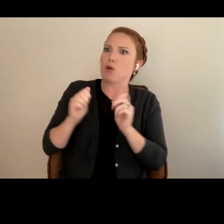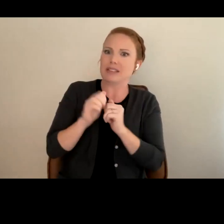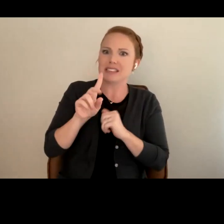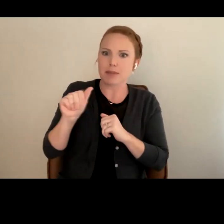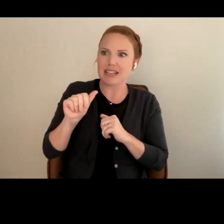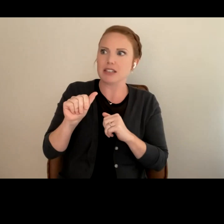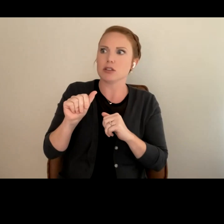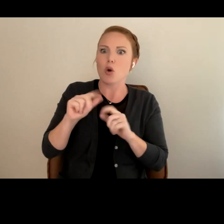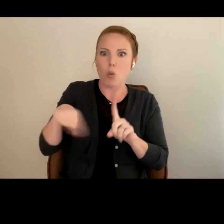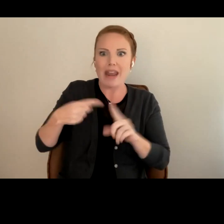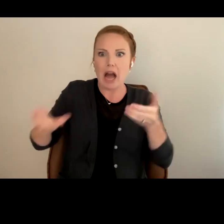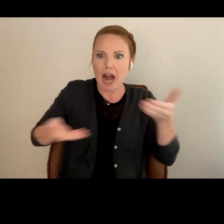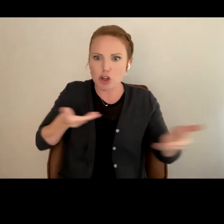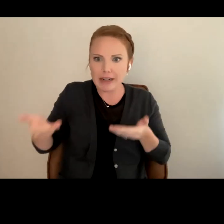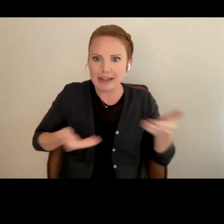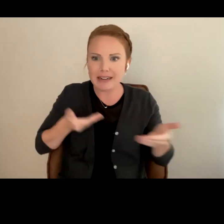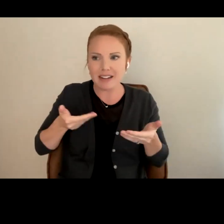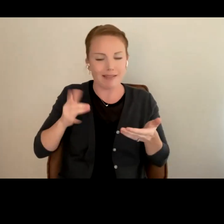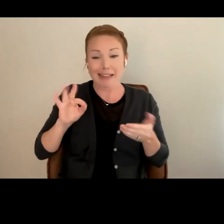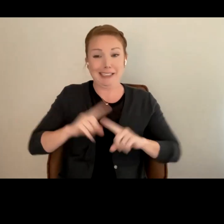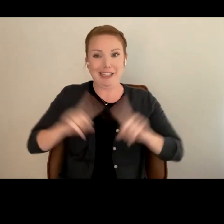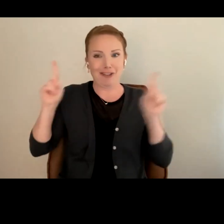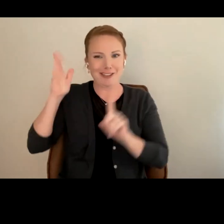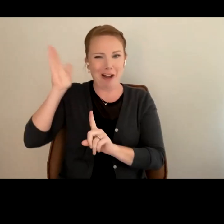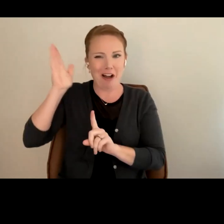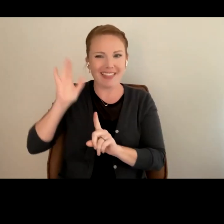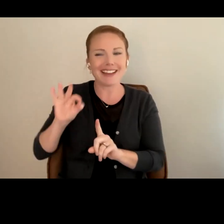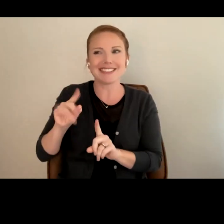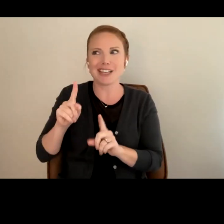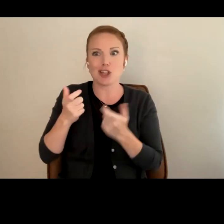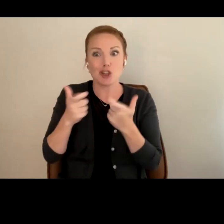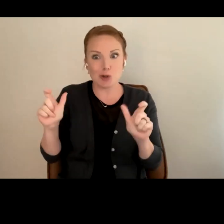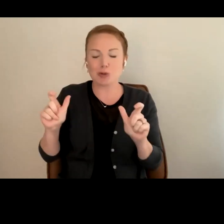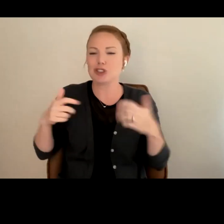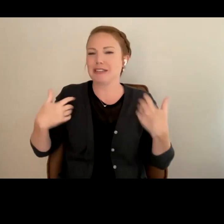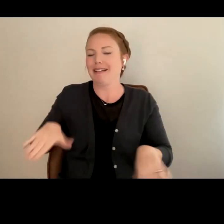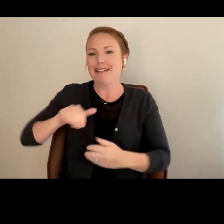a whole other talk and that is another very large fish to fry if you will for a lot of organizations.